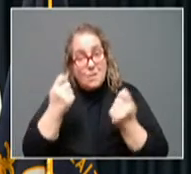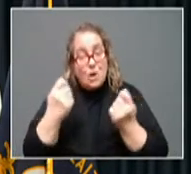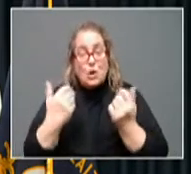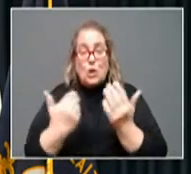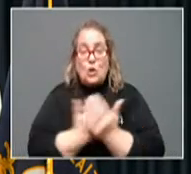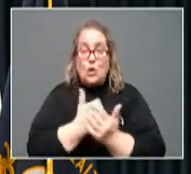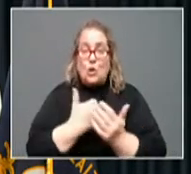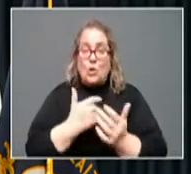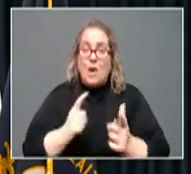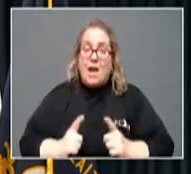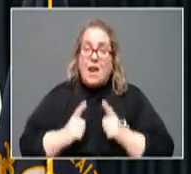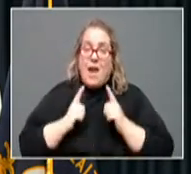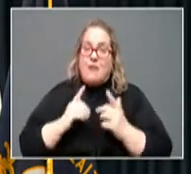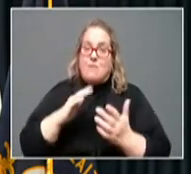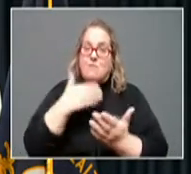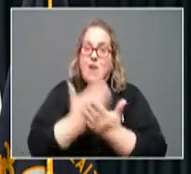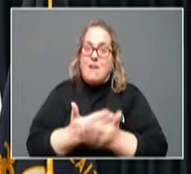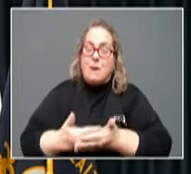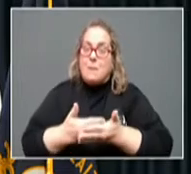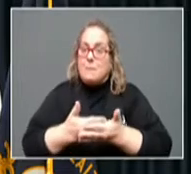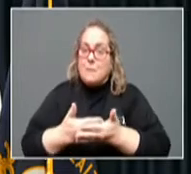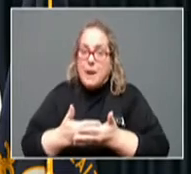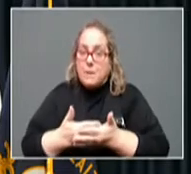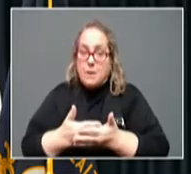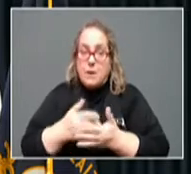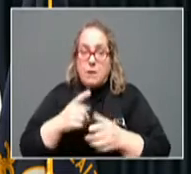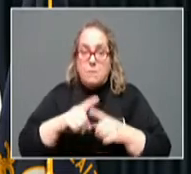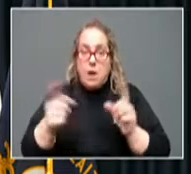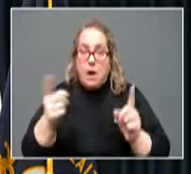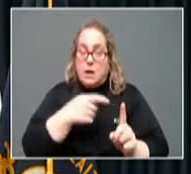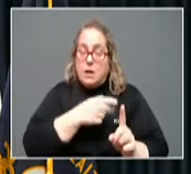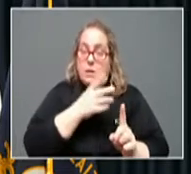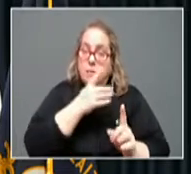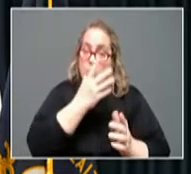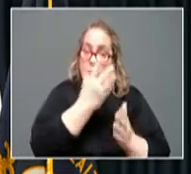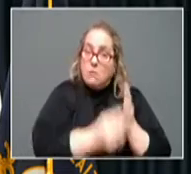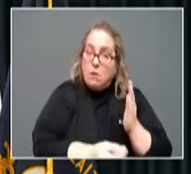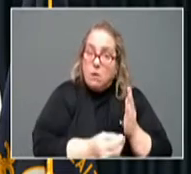loss of a mother and or their unborn child is a particular calamity and